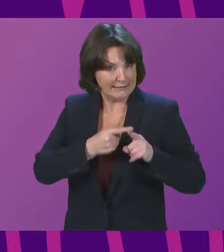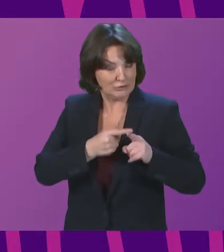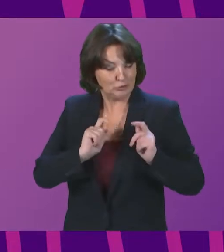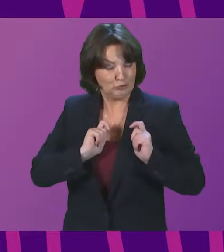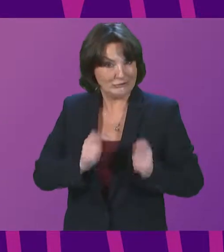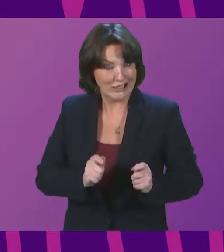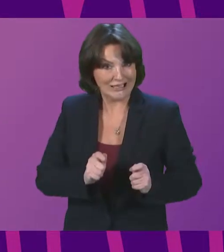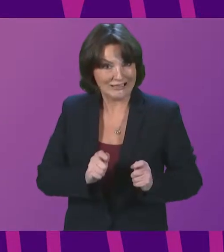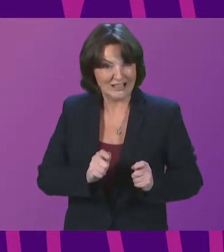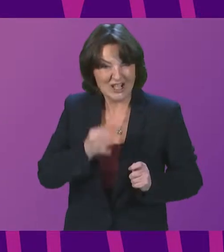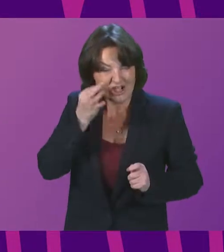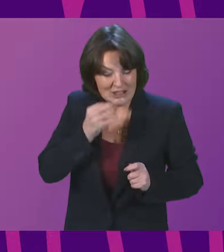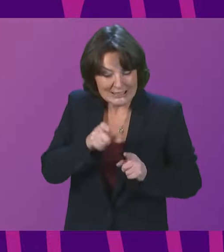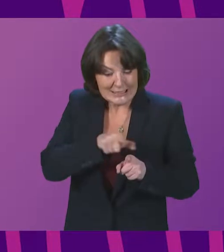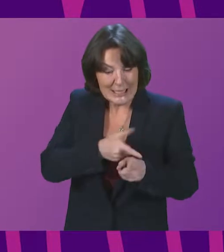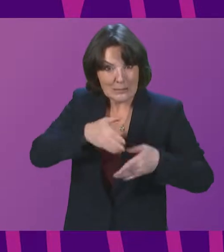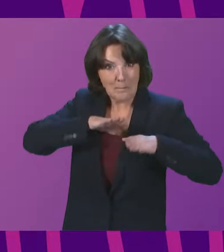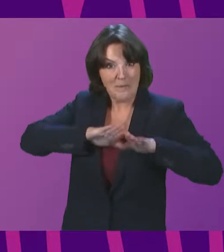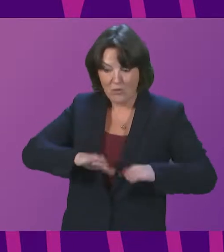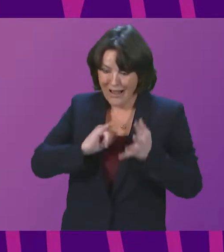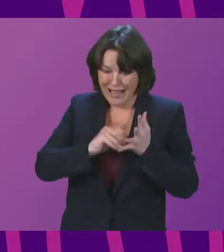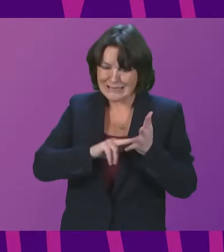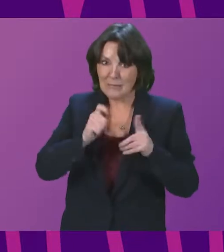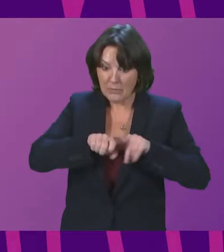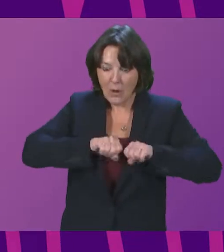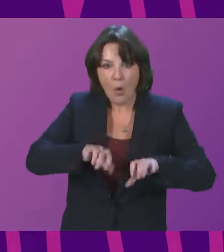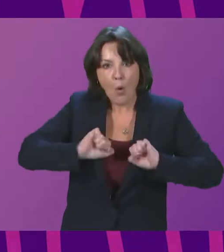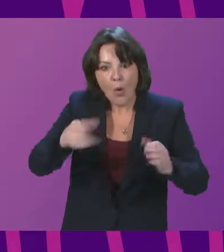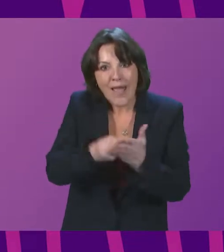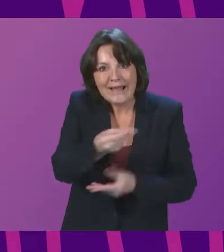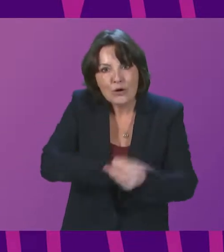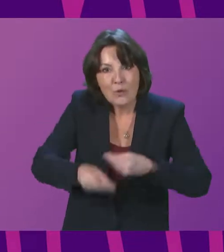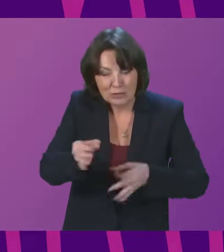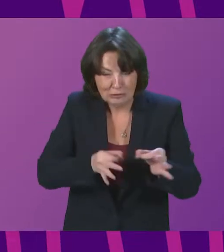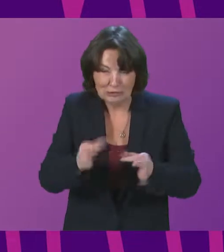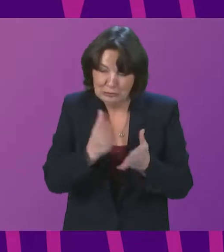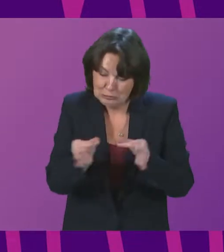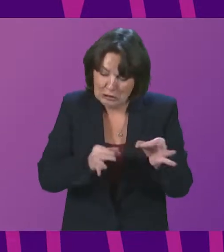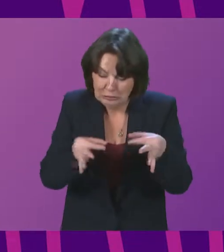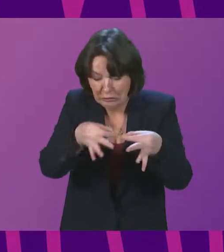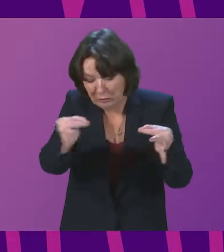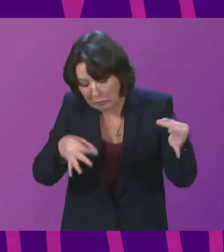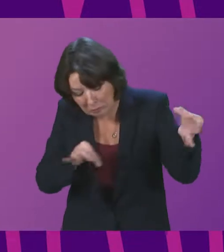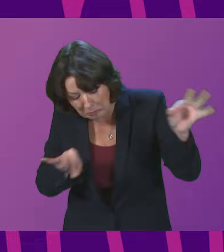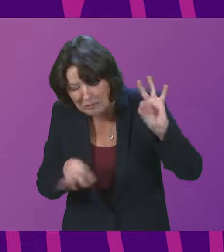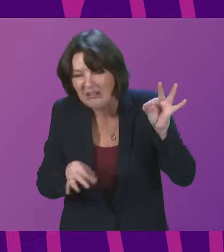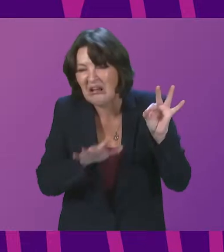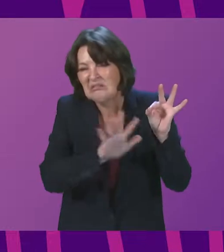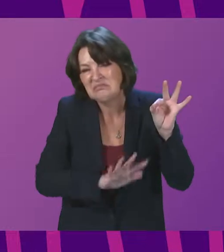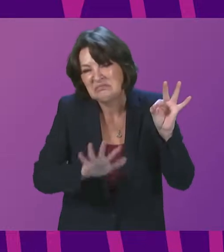the Scottish National Party launched its economic strategy, which is wafer thin, underwhelming and watered down by the Greens.